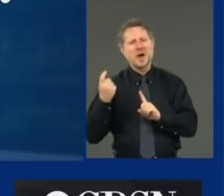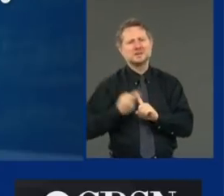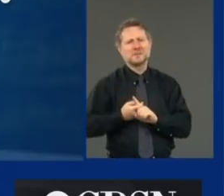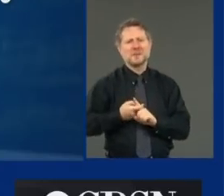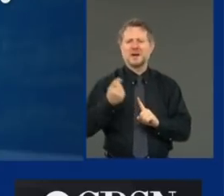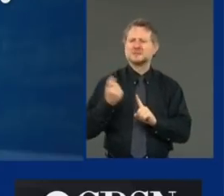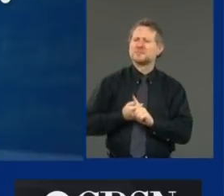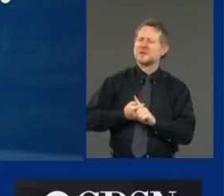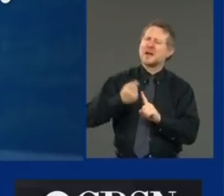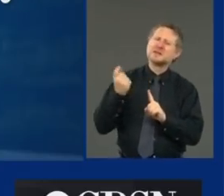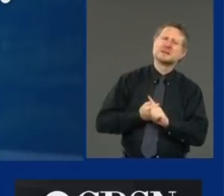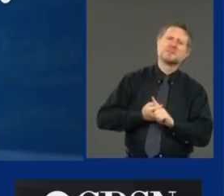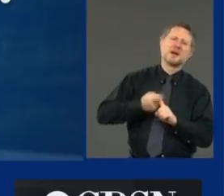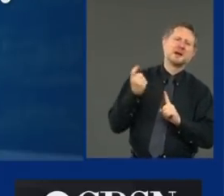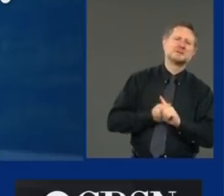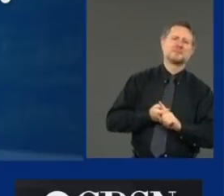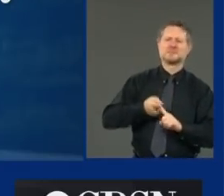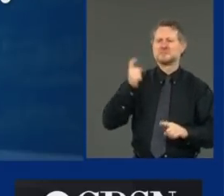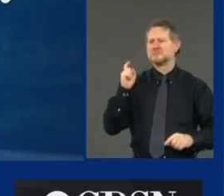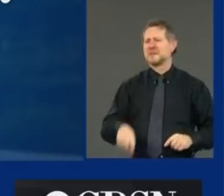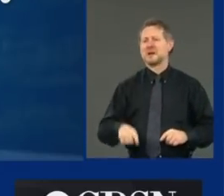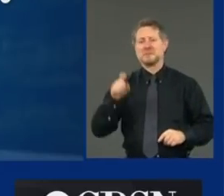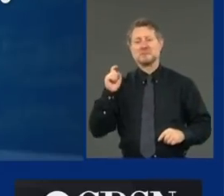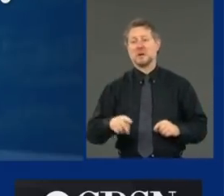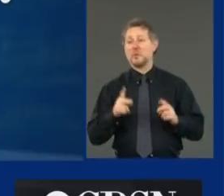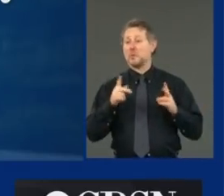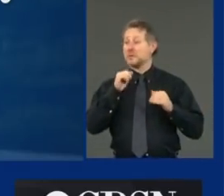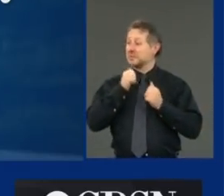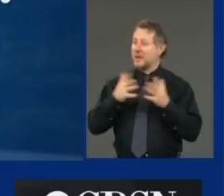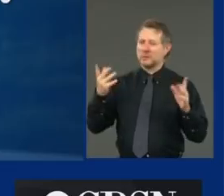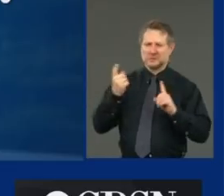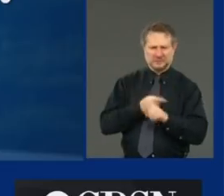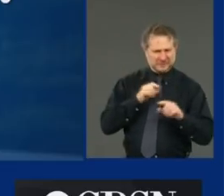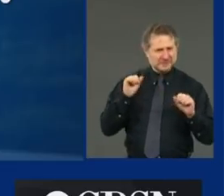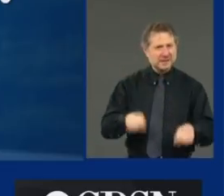TRANSMISSION OF THE HIV. AND I REMEMBER HOW MANY TIMES